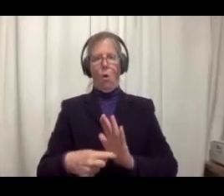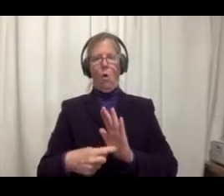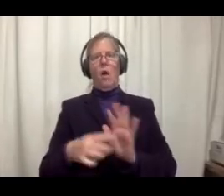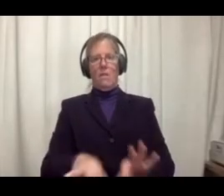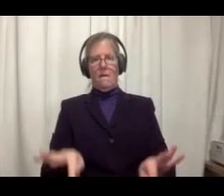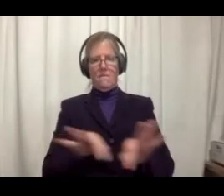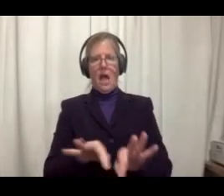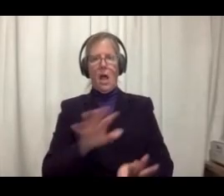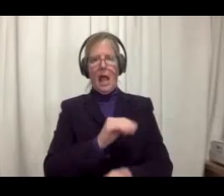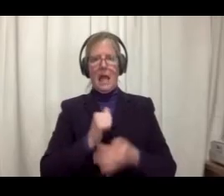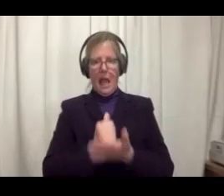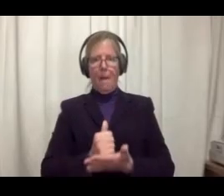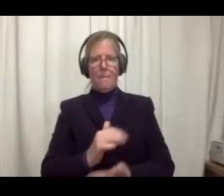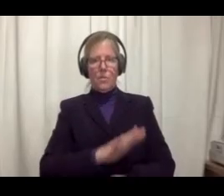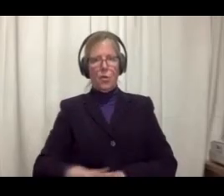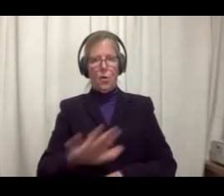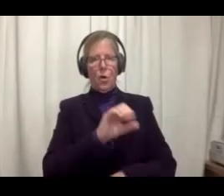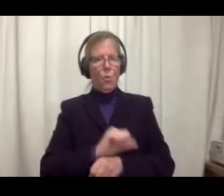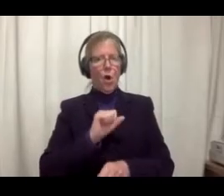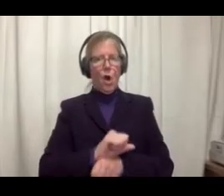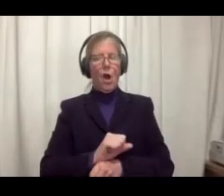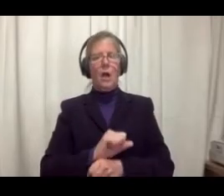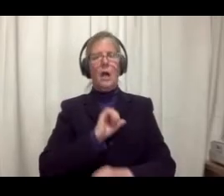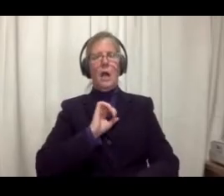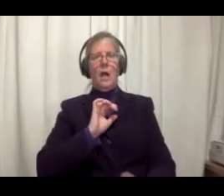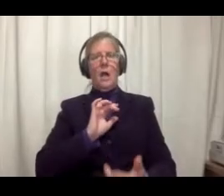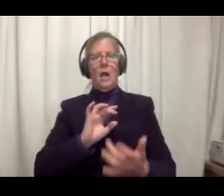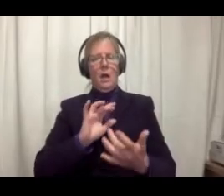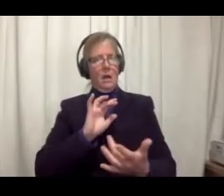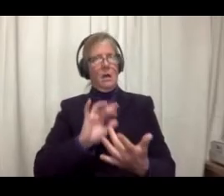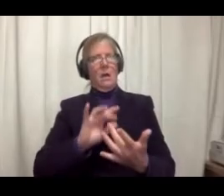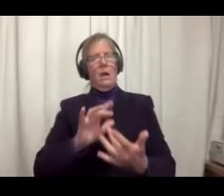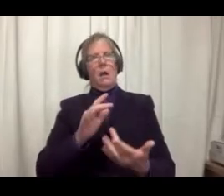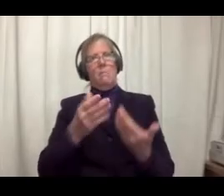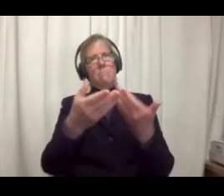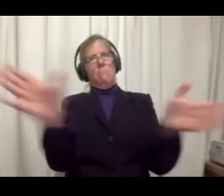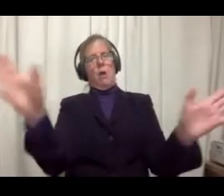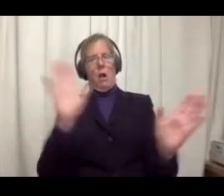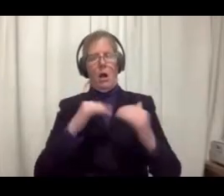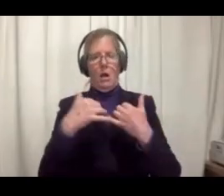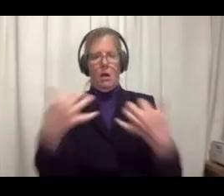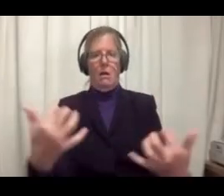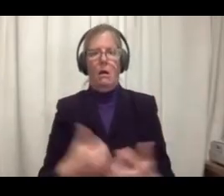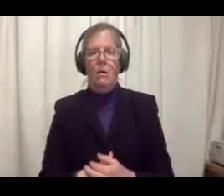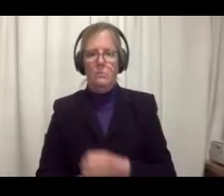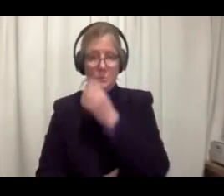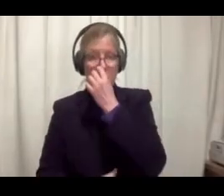whether they’re live or available on-demand. Events listed on the Trainings & Events section